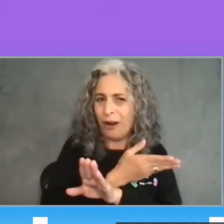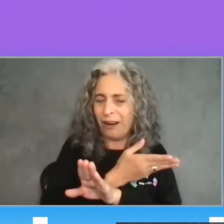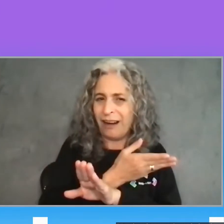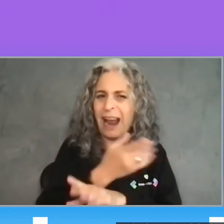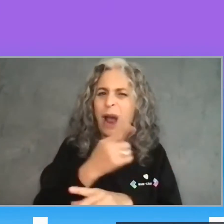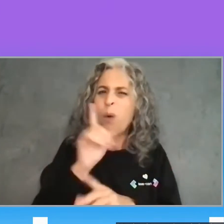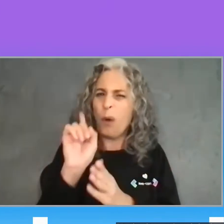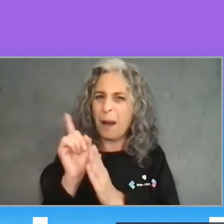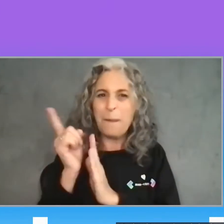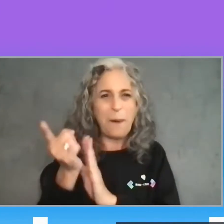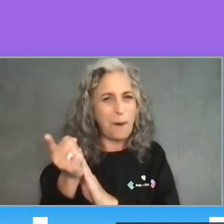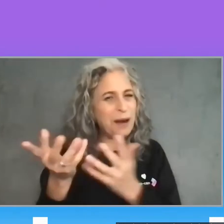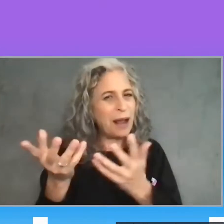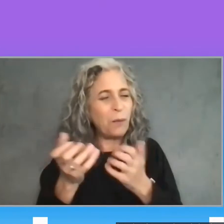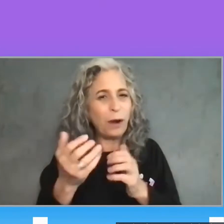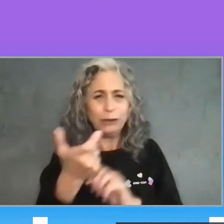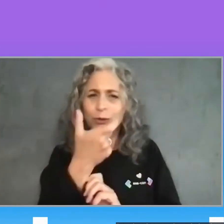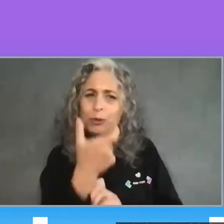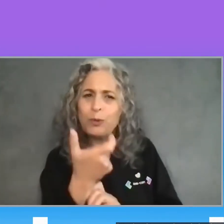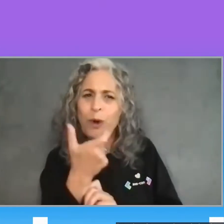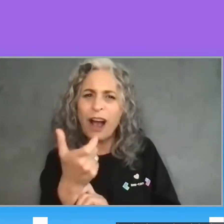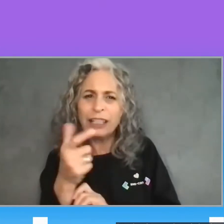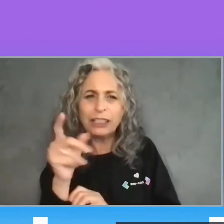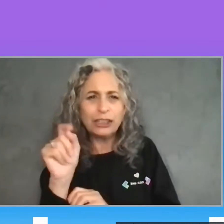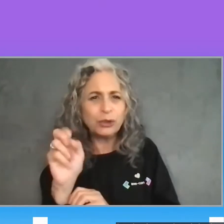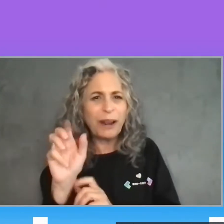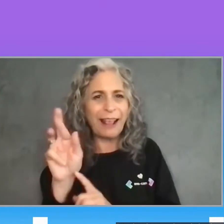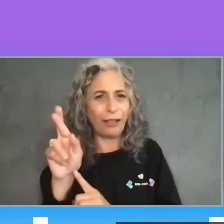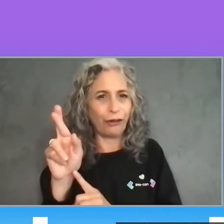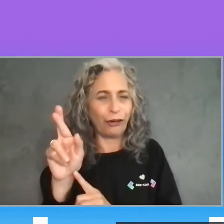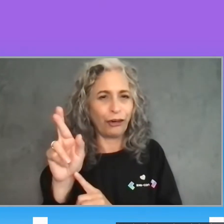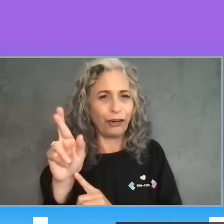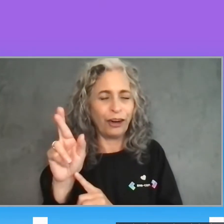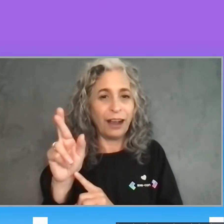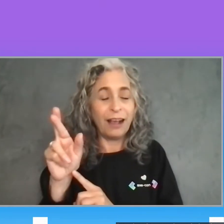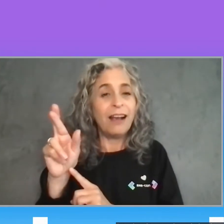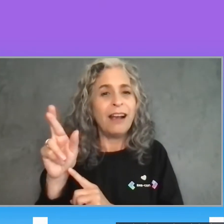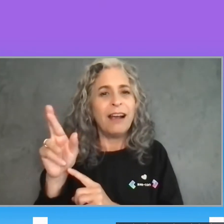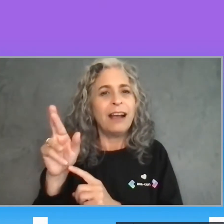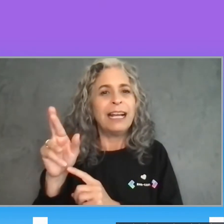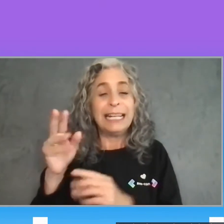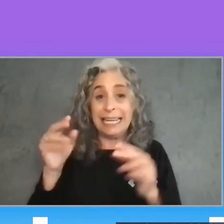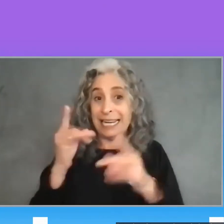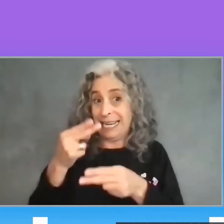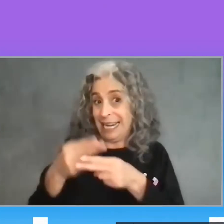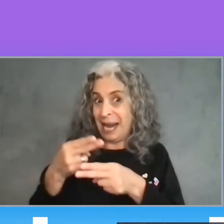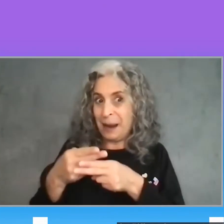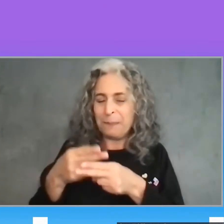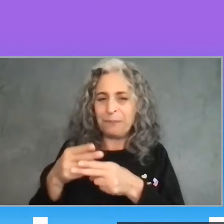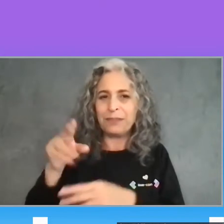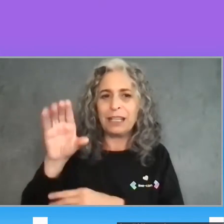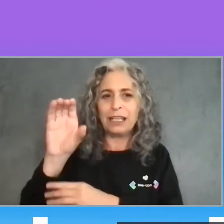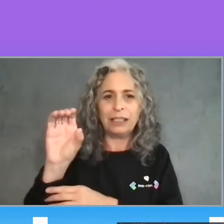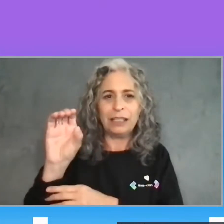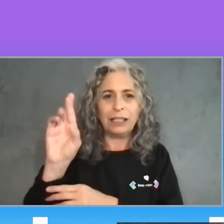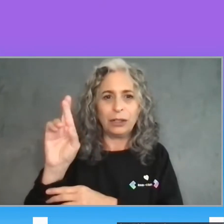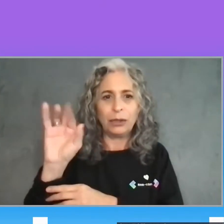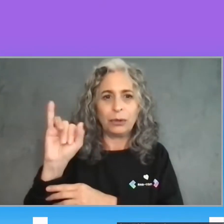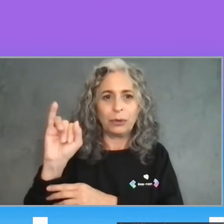to take a moment to watch a trailer of a documentary called